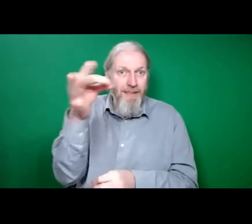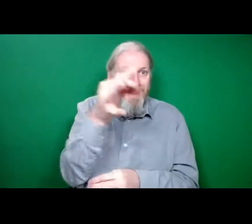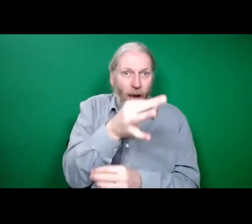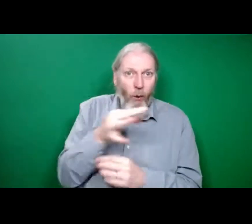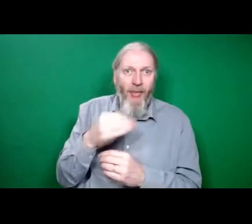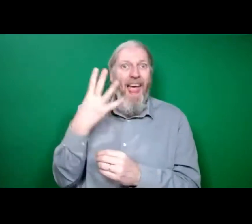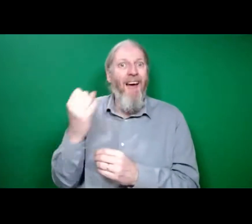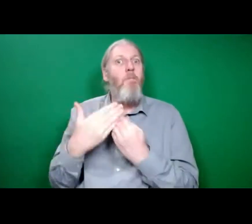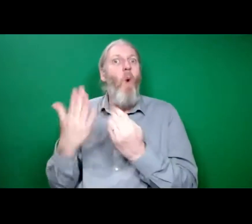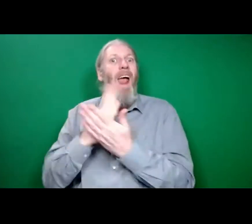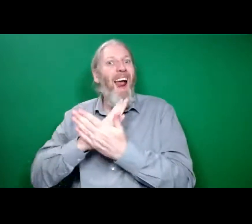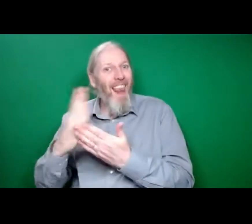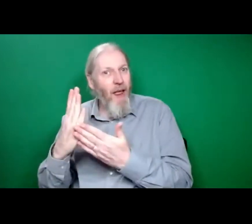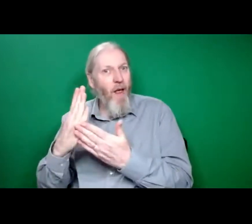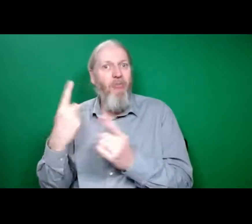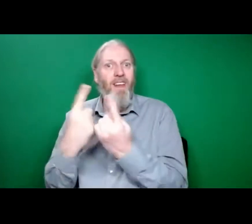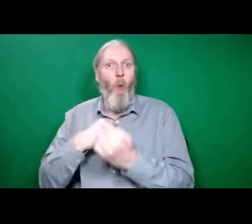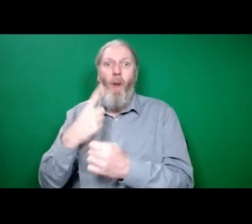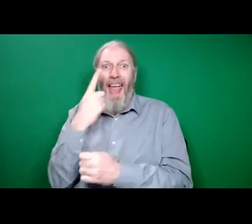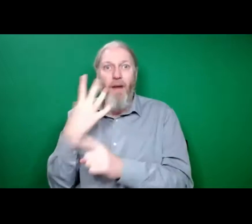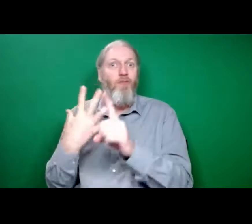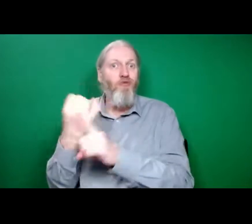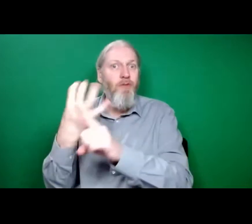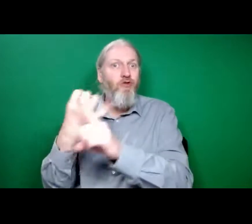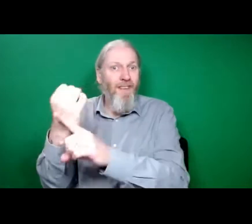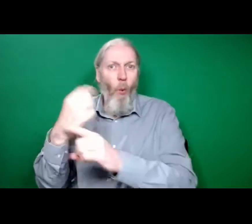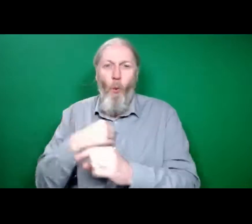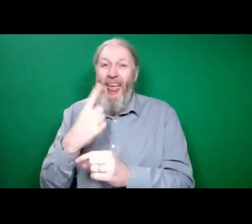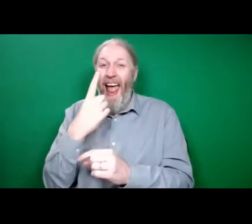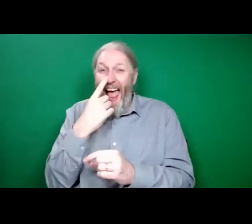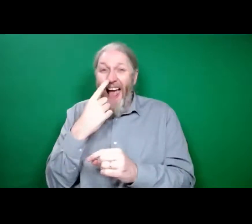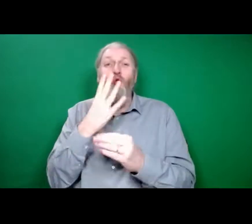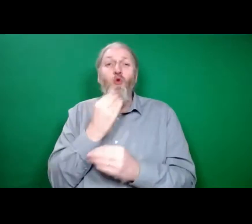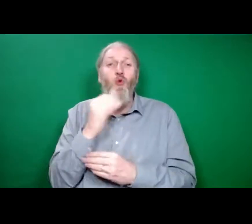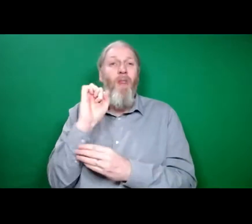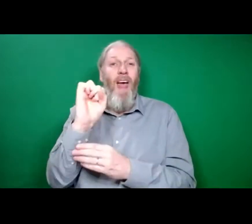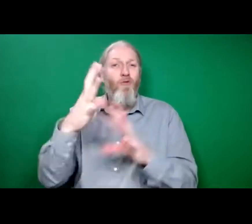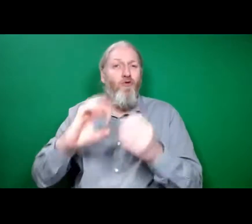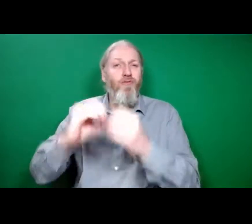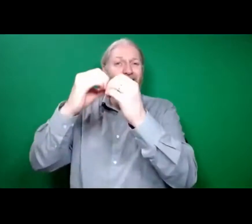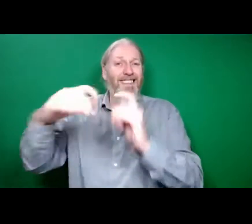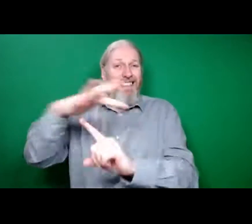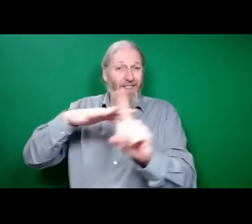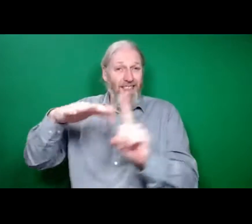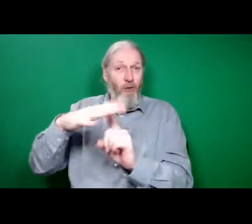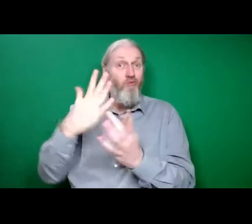of coastal towns, we have got aviation towns, such as crawly and Luton, which are facing new challenges post-pandemic.